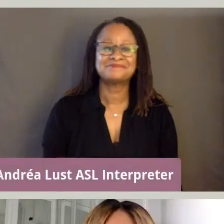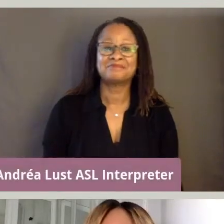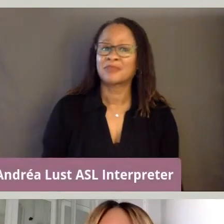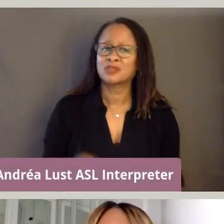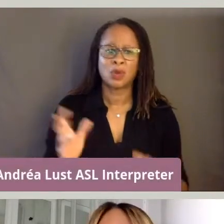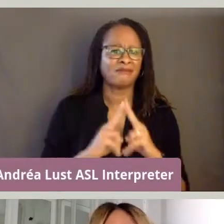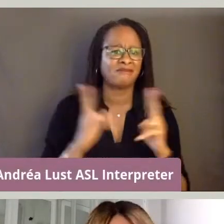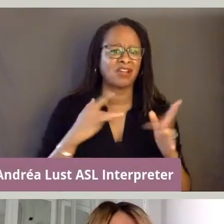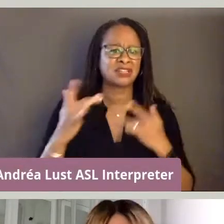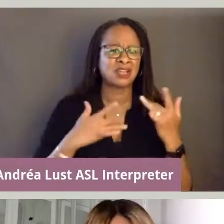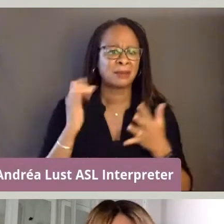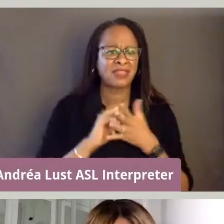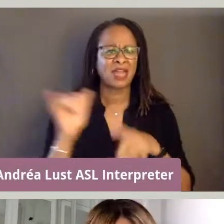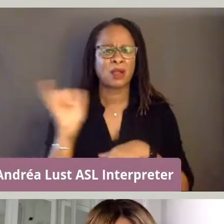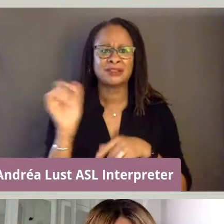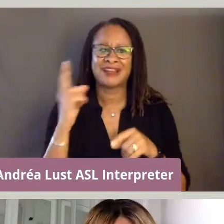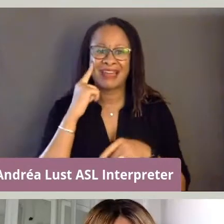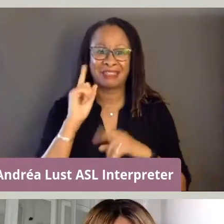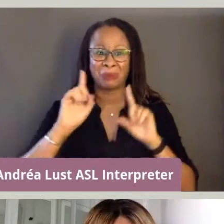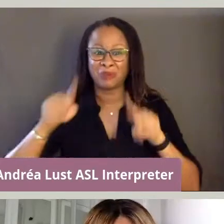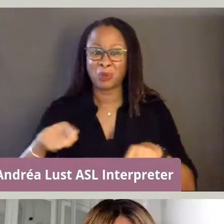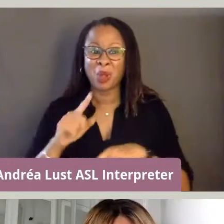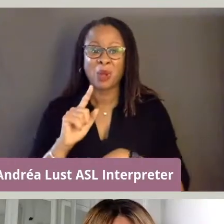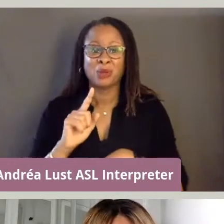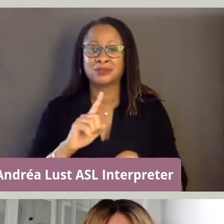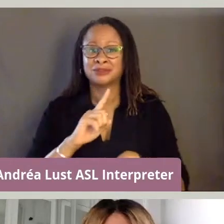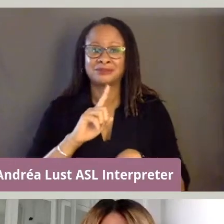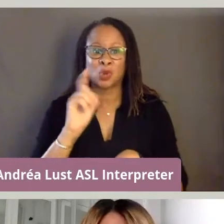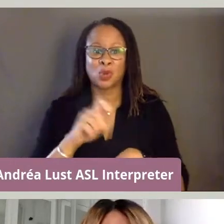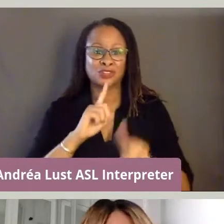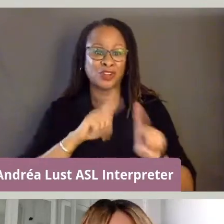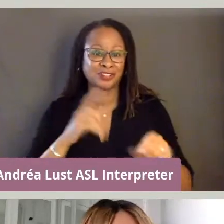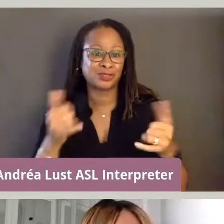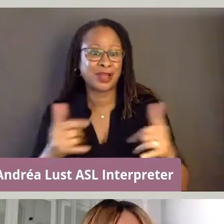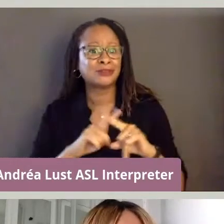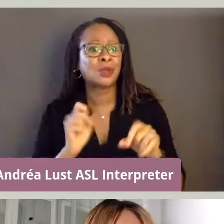And I think we do have to go to a Q&A, but say your last thing, and then we'll open it up to the-